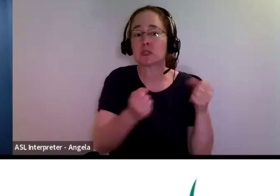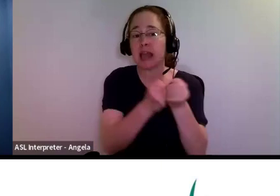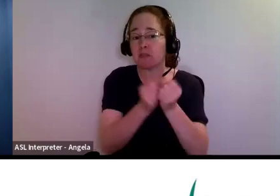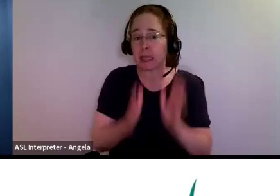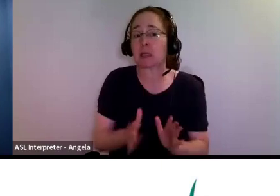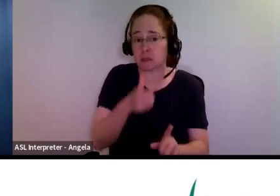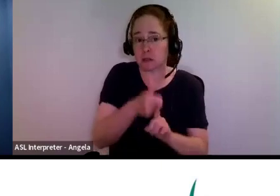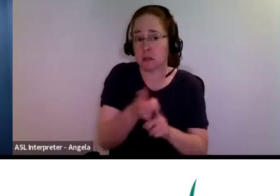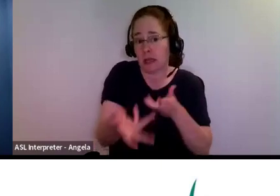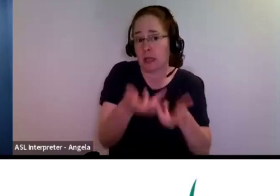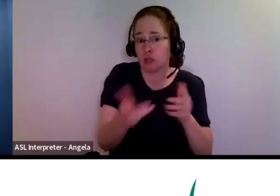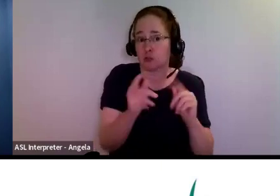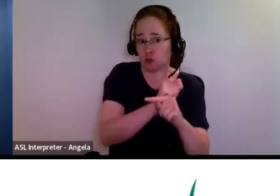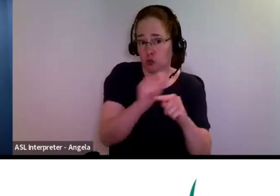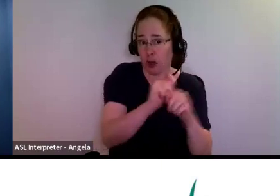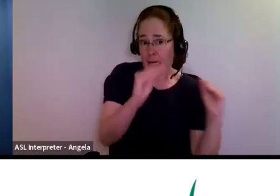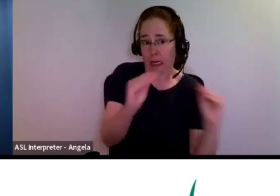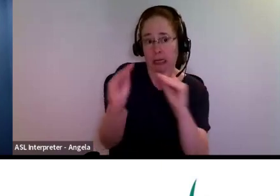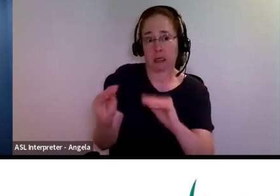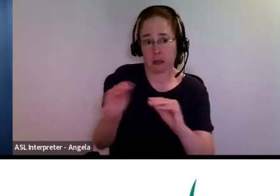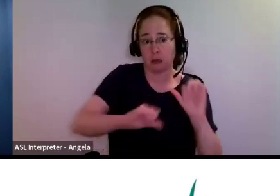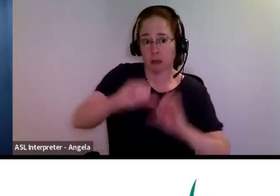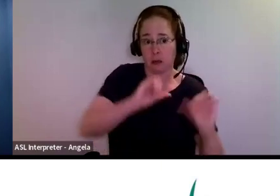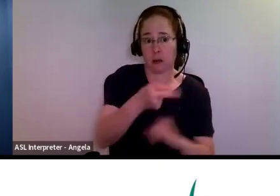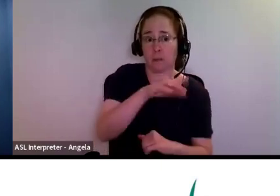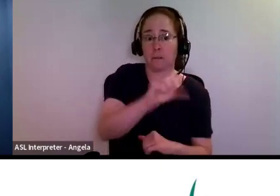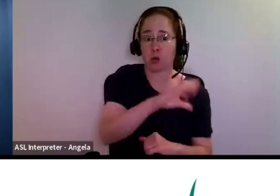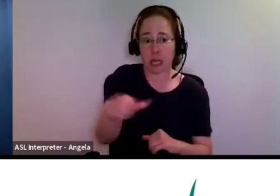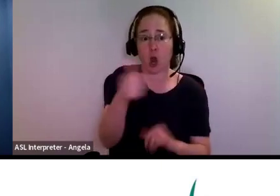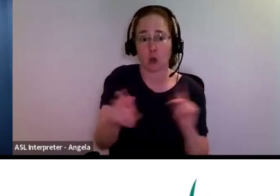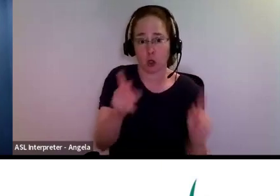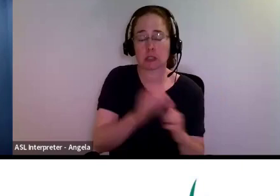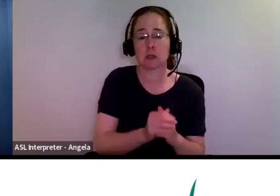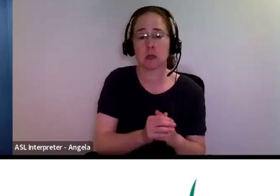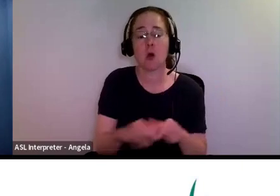engage in training their peers and others, and an increase in